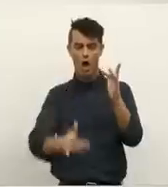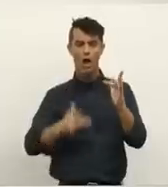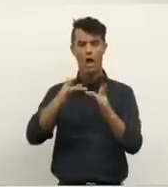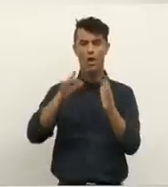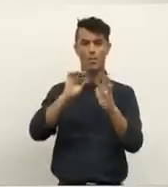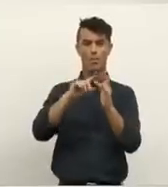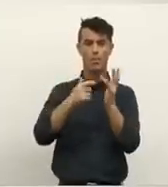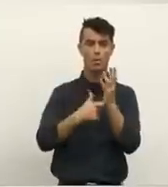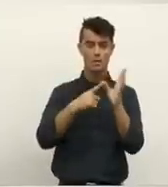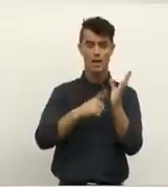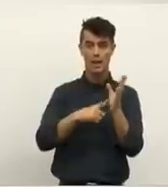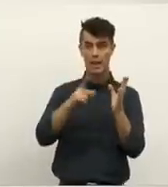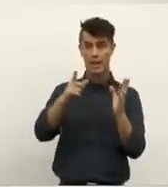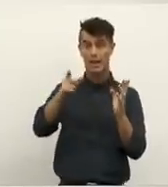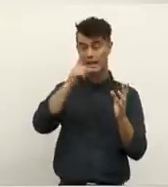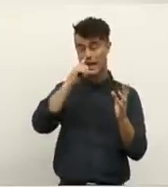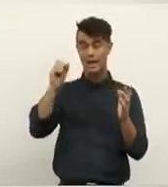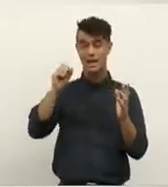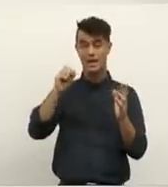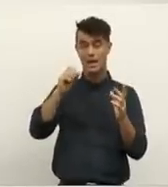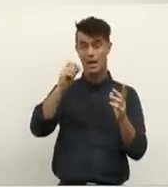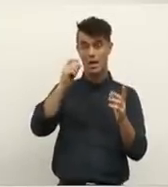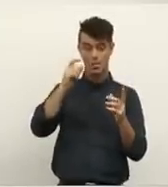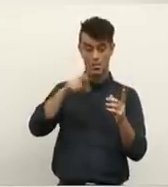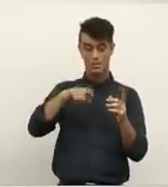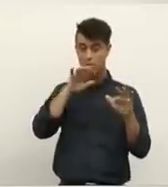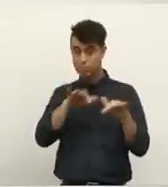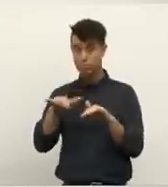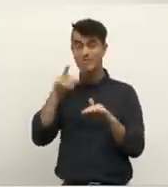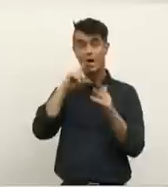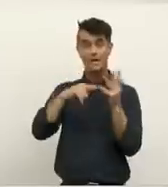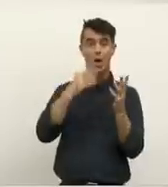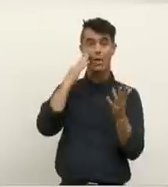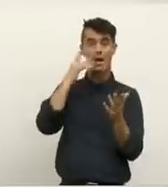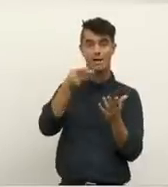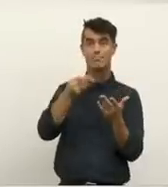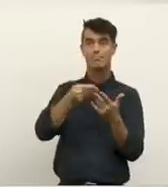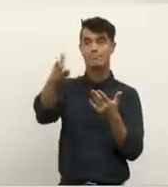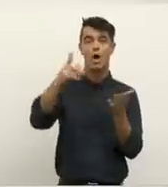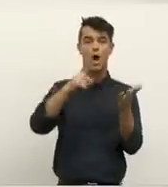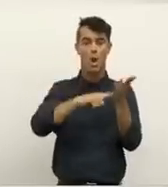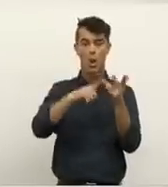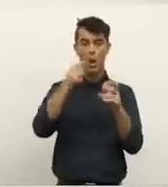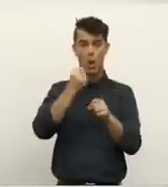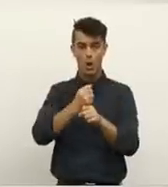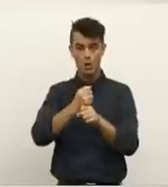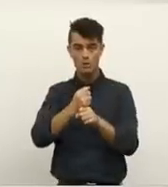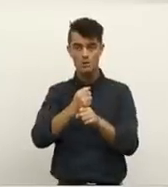when they'll get notified when that report is logged or received. There's more work that's being done in that space.